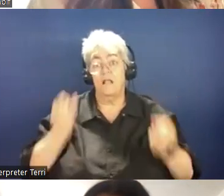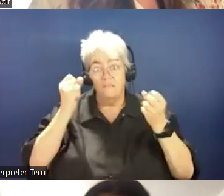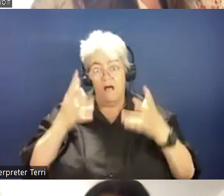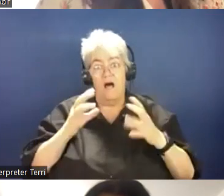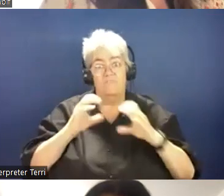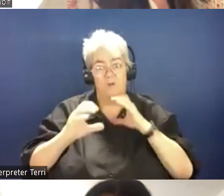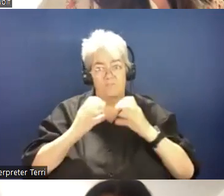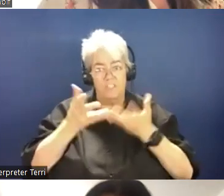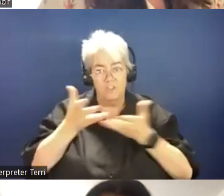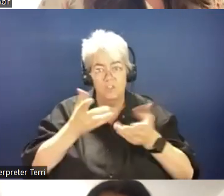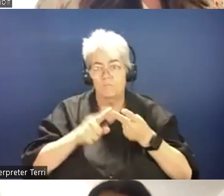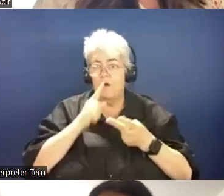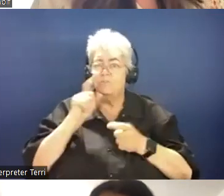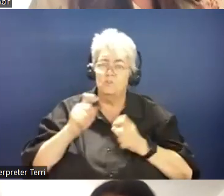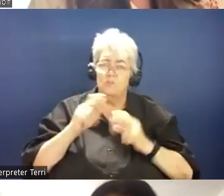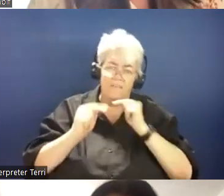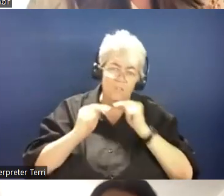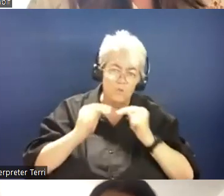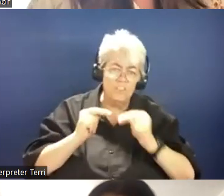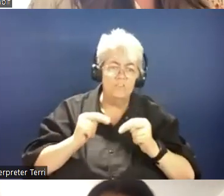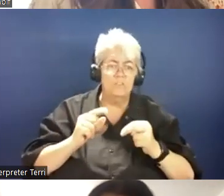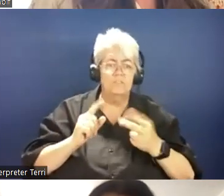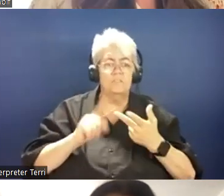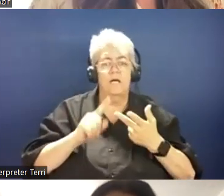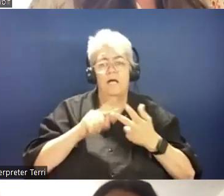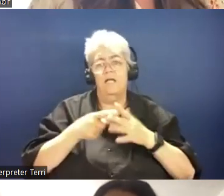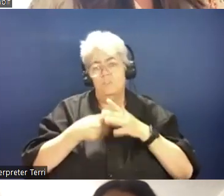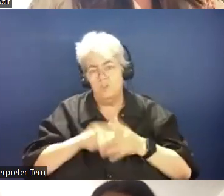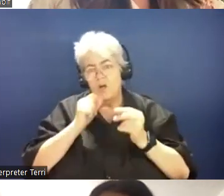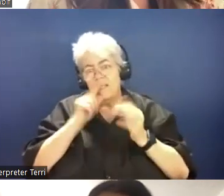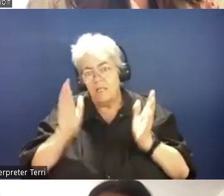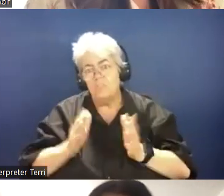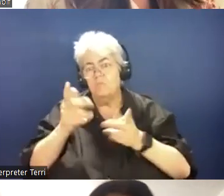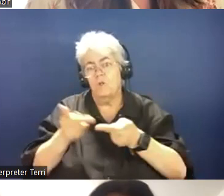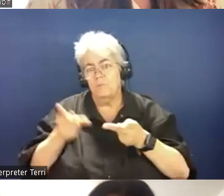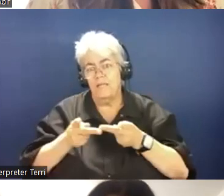or not there should be negotiations and starting in a smaller place on this assault weapon ban.